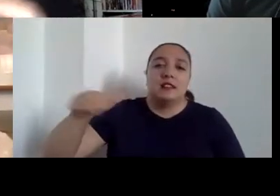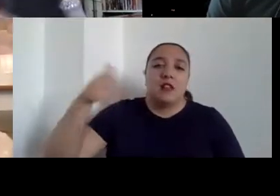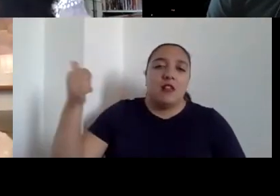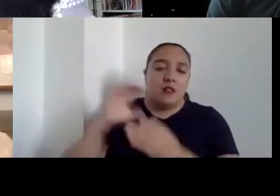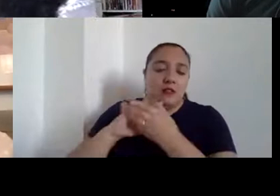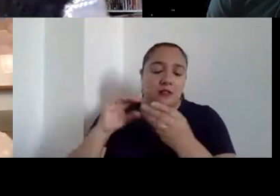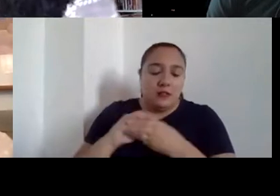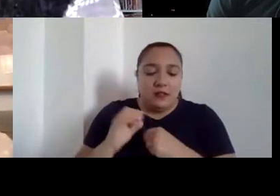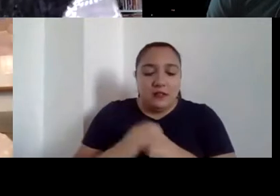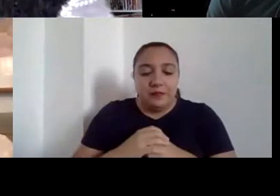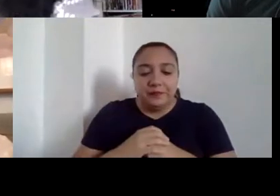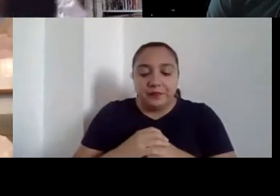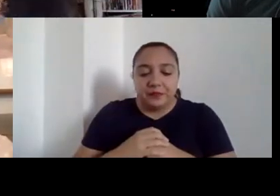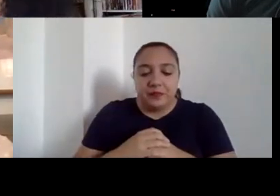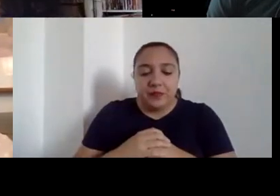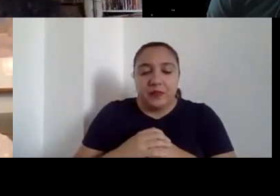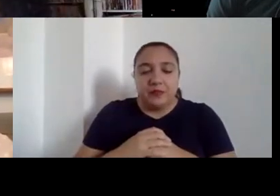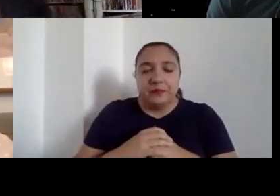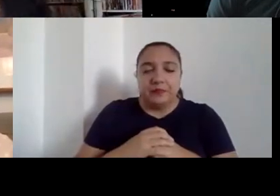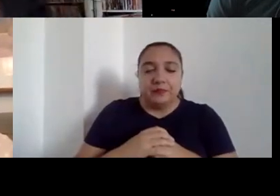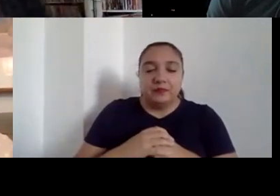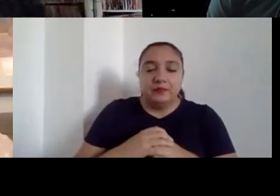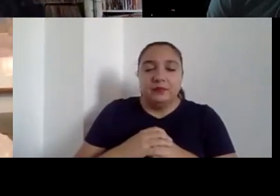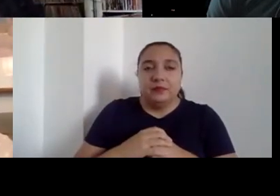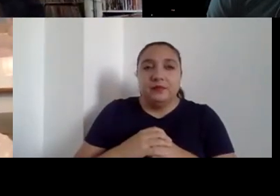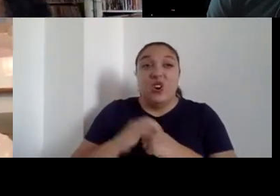only capitalism but an attention economy, how we